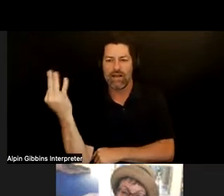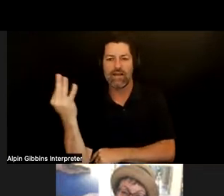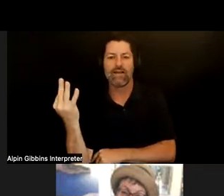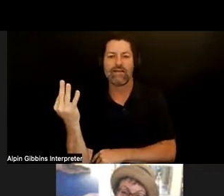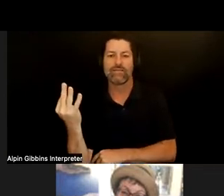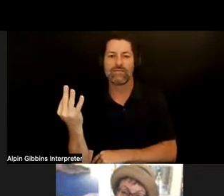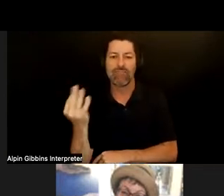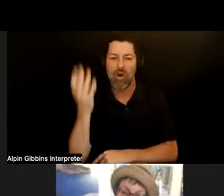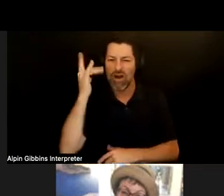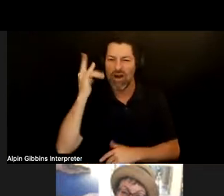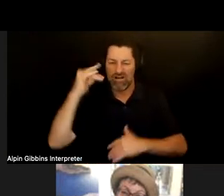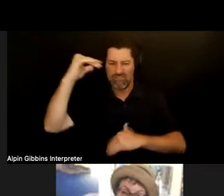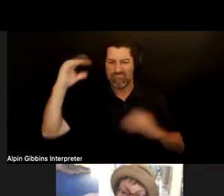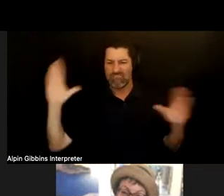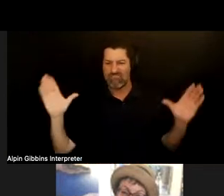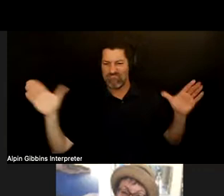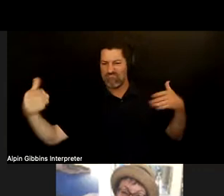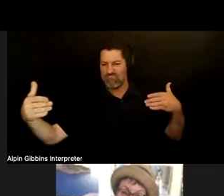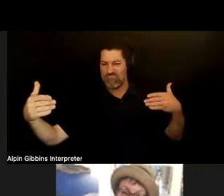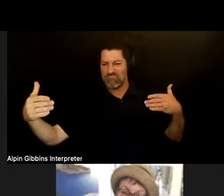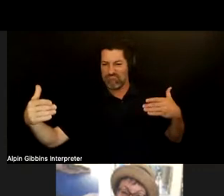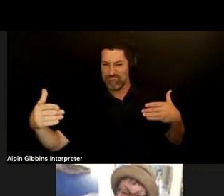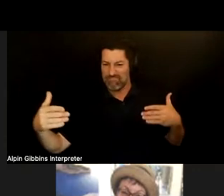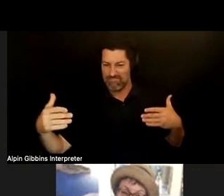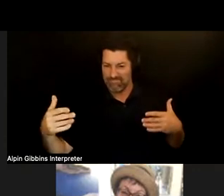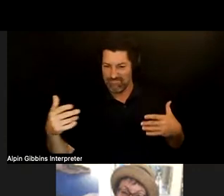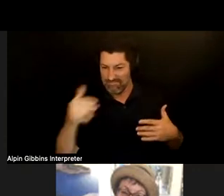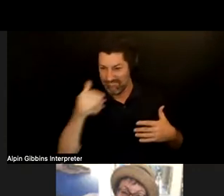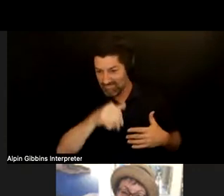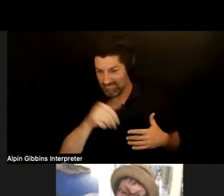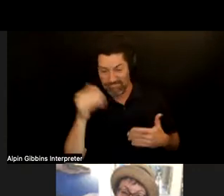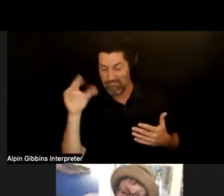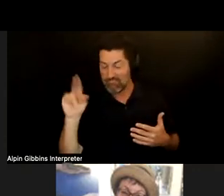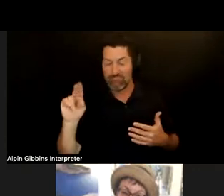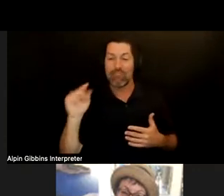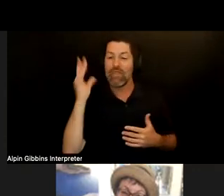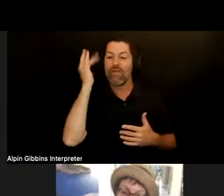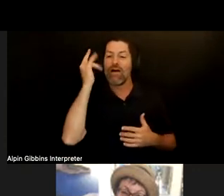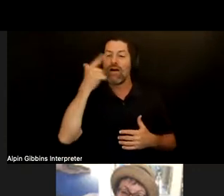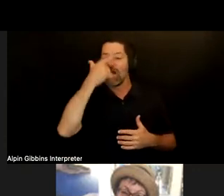19:22:59 The reason why I buy this Econo box is because we eat unleavened bread.